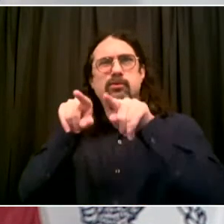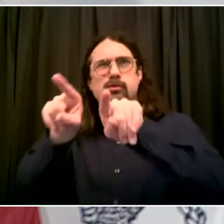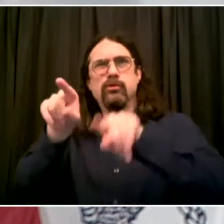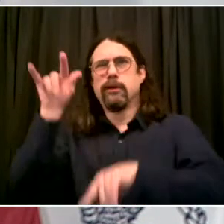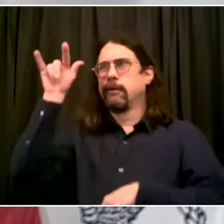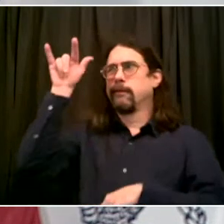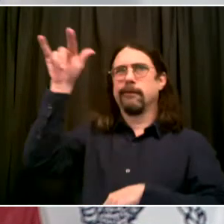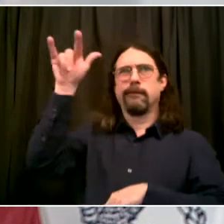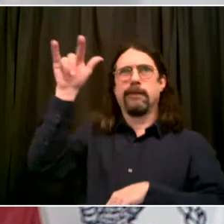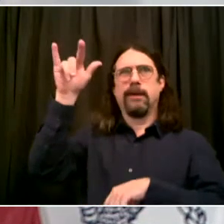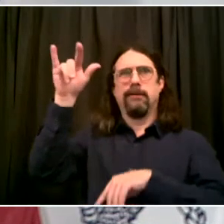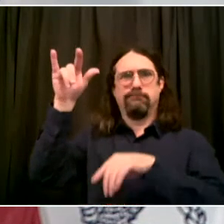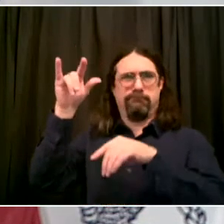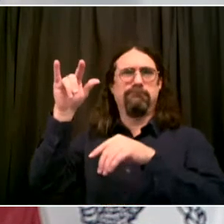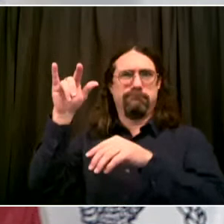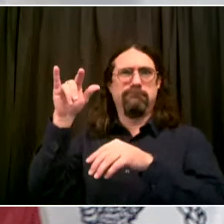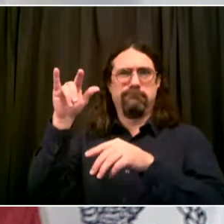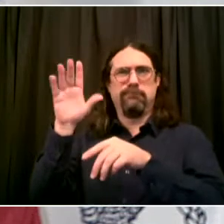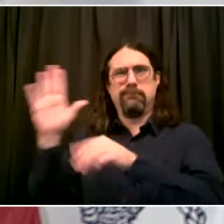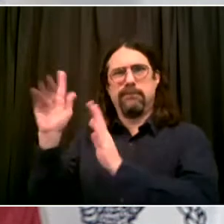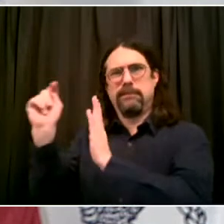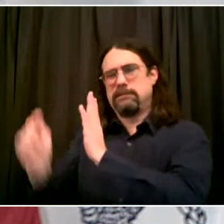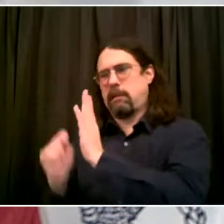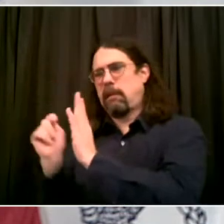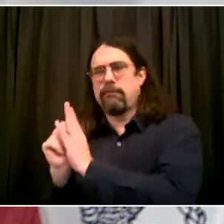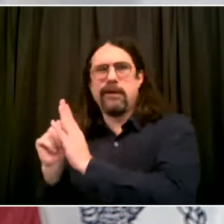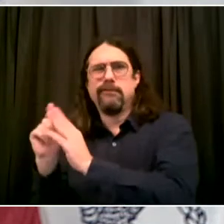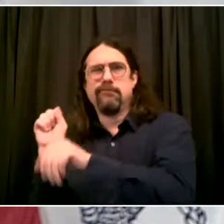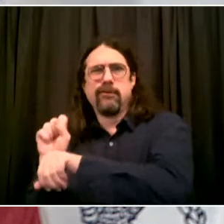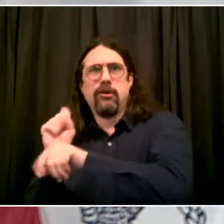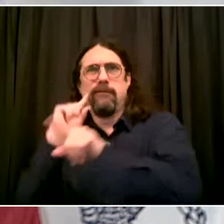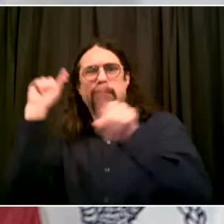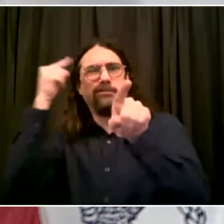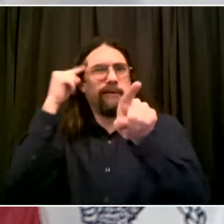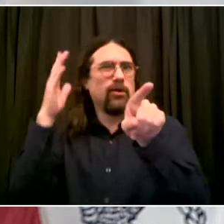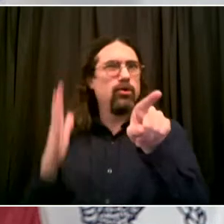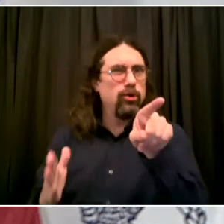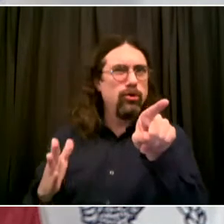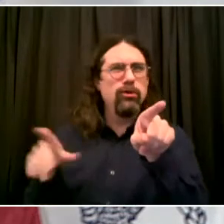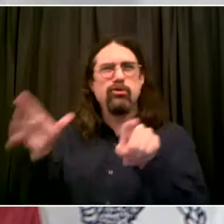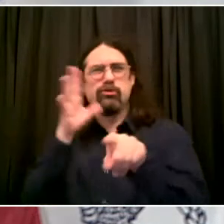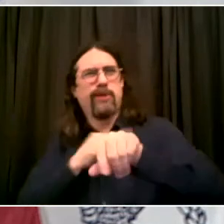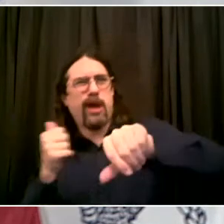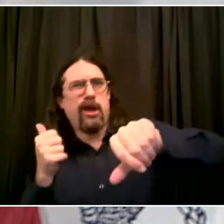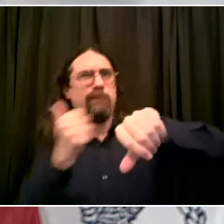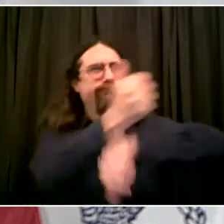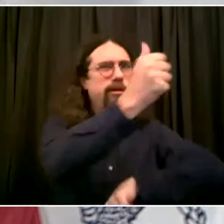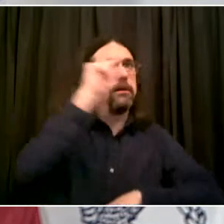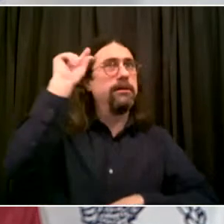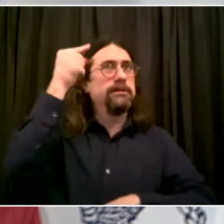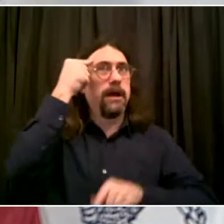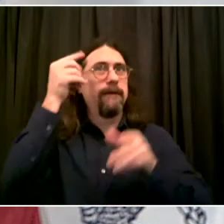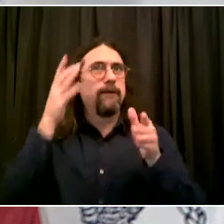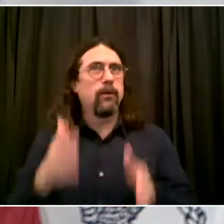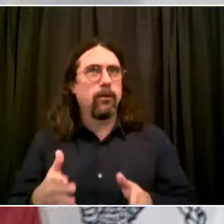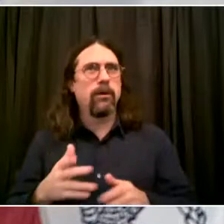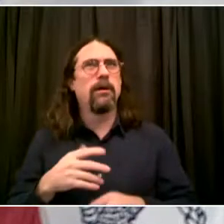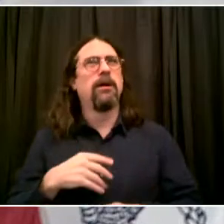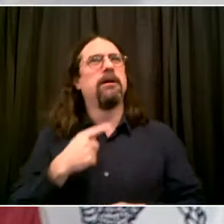WORKING FOR THE